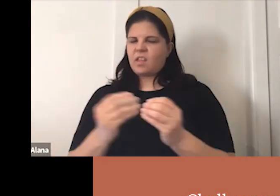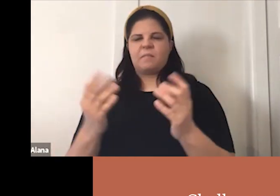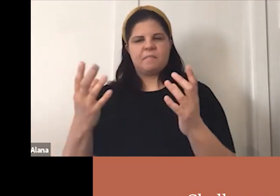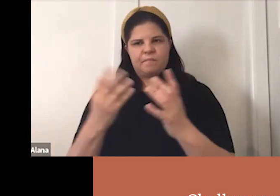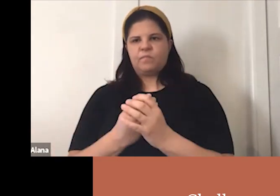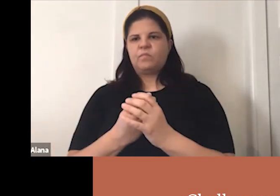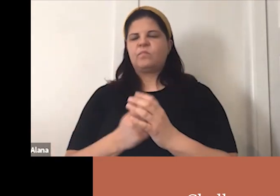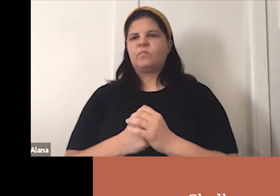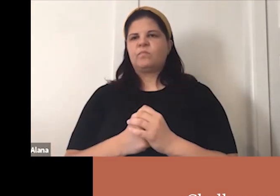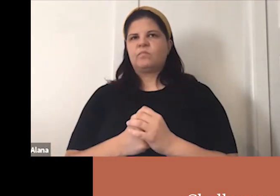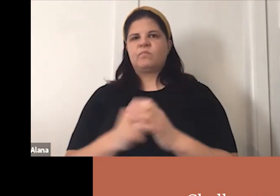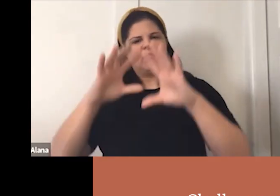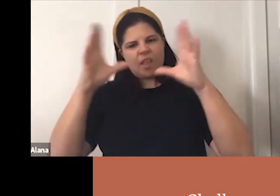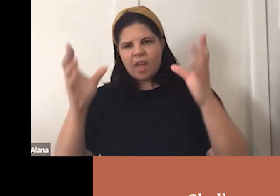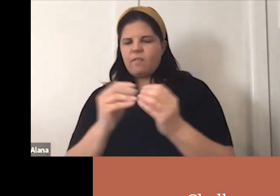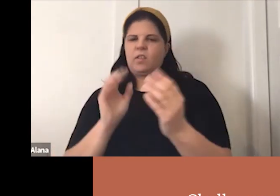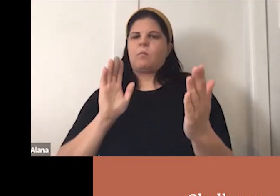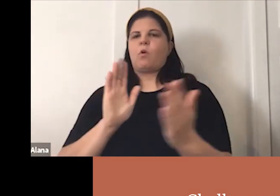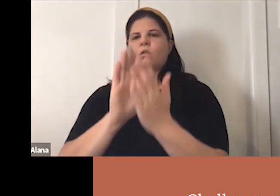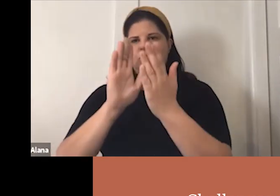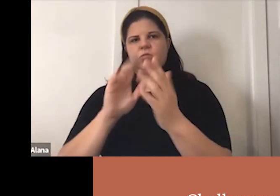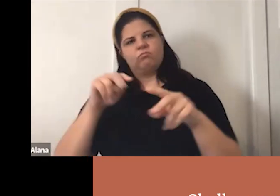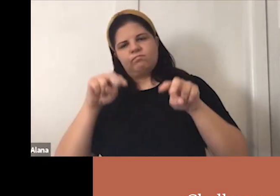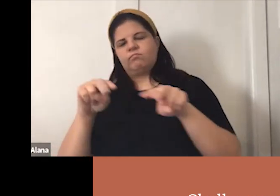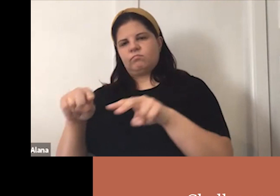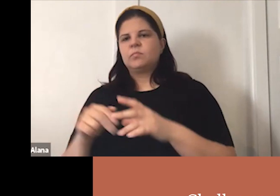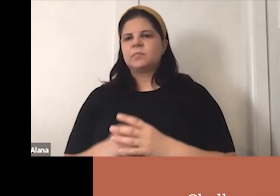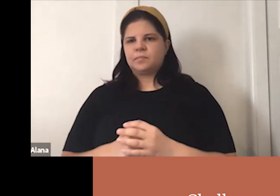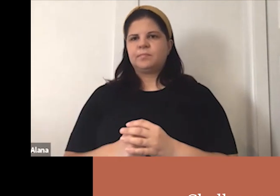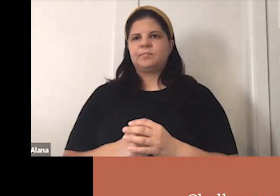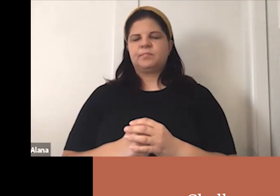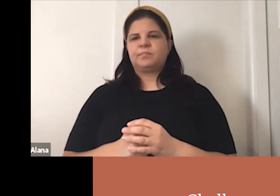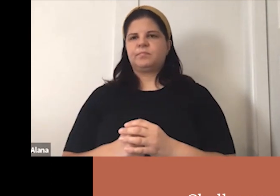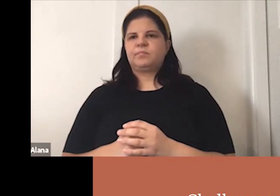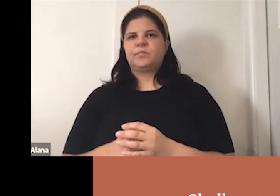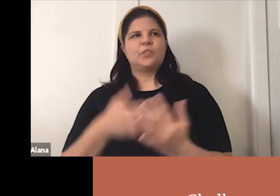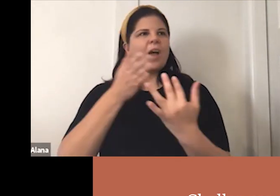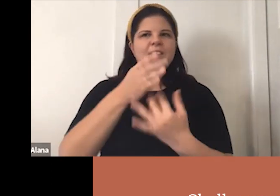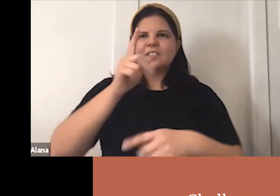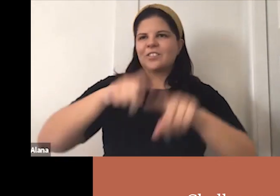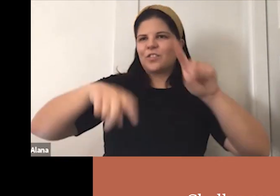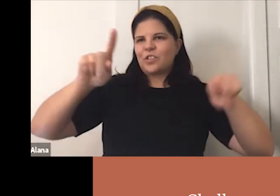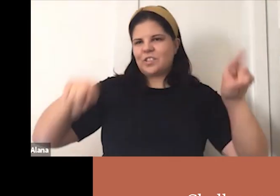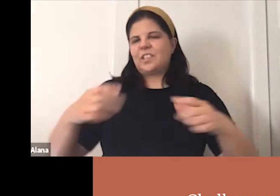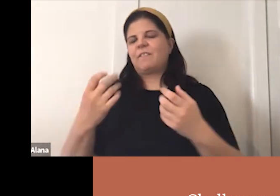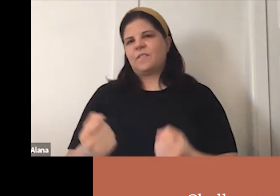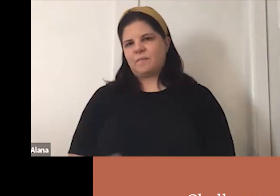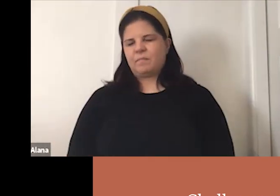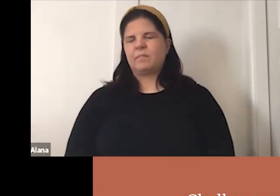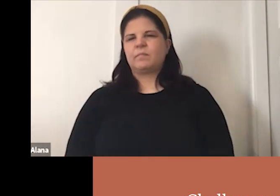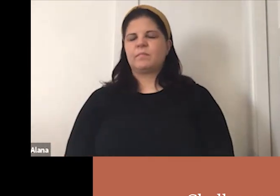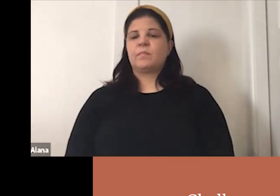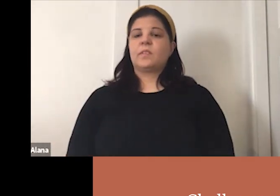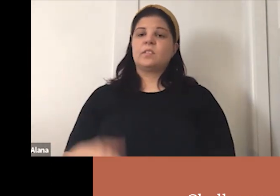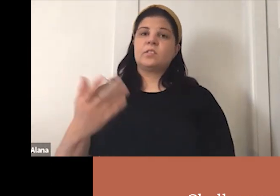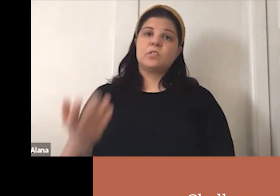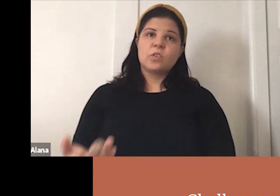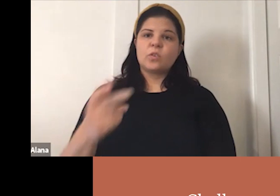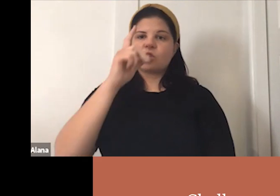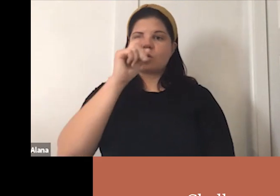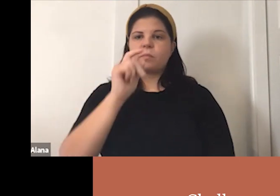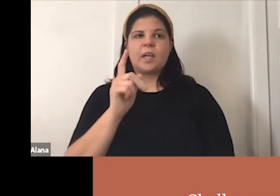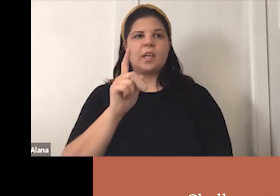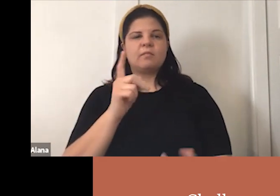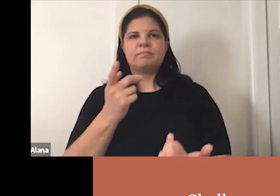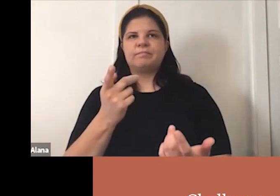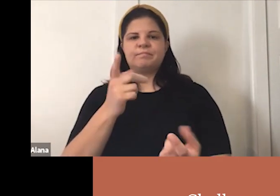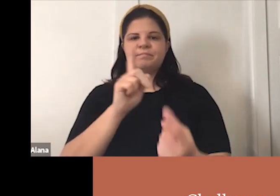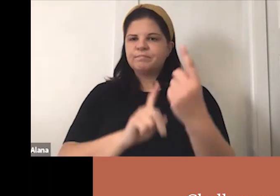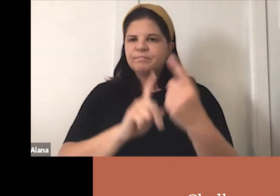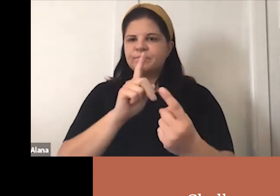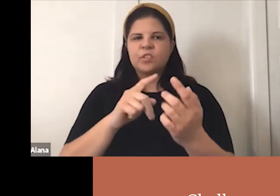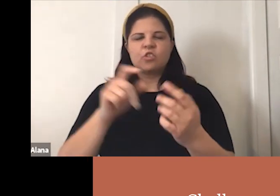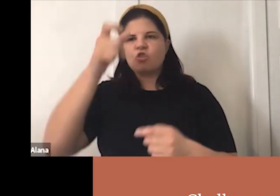approach to access and diversity, whether that be tutorial, creative or representational.